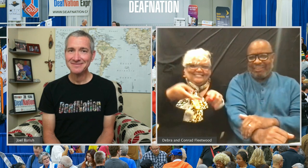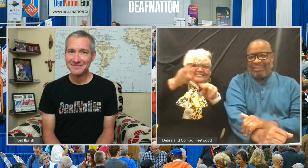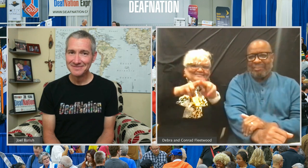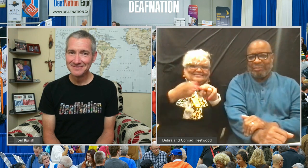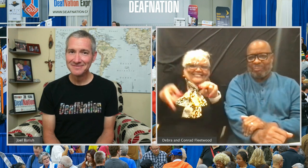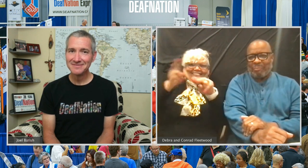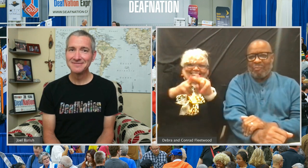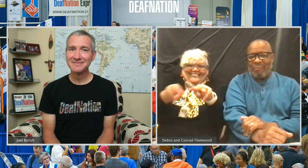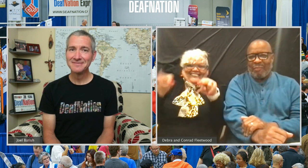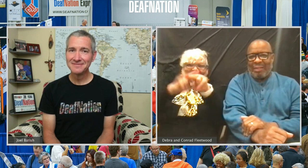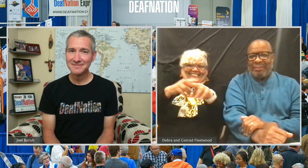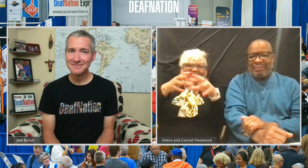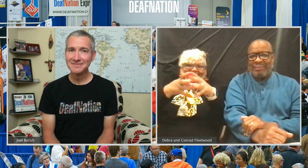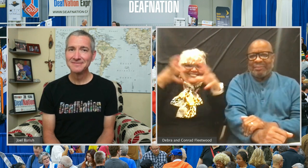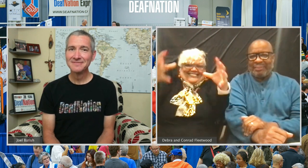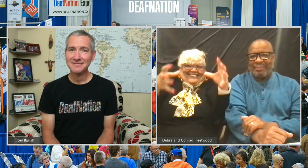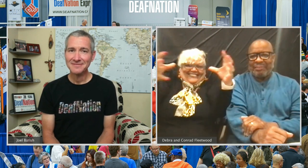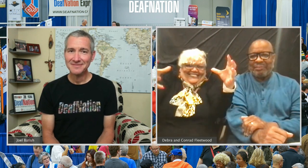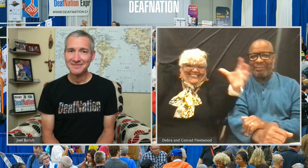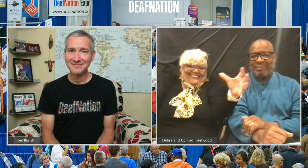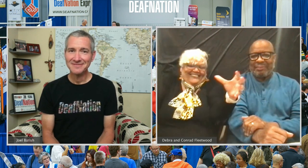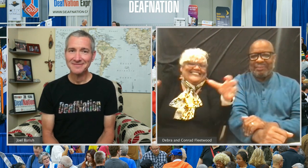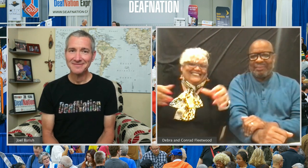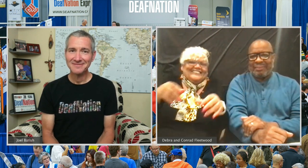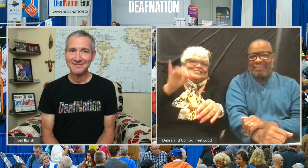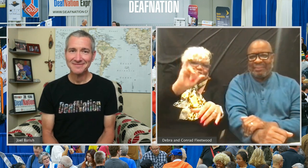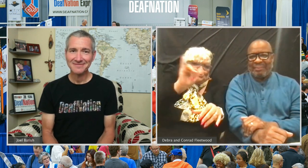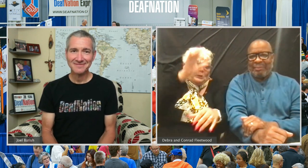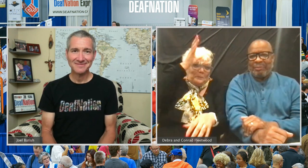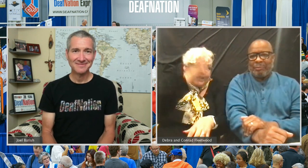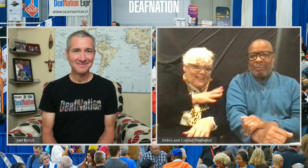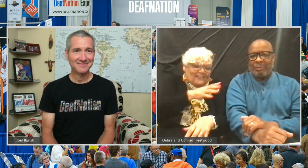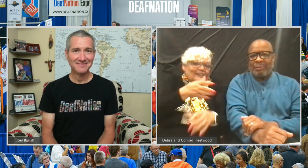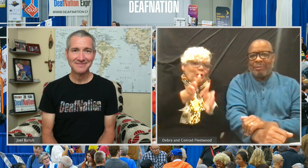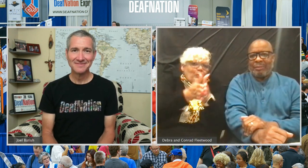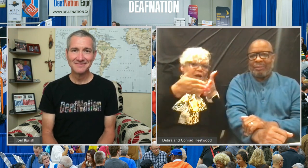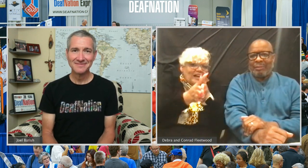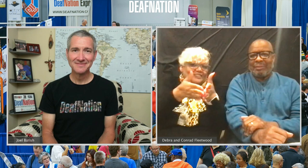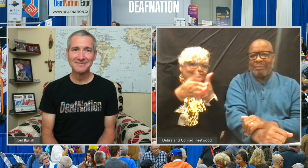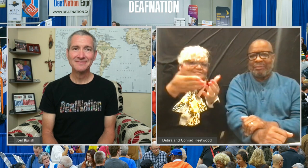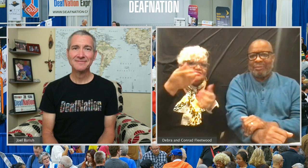More and more, bigger and bigger. Also for men, wallets.